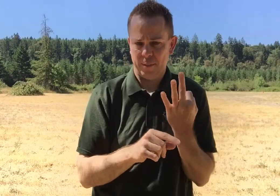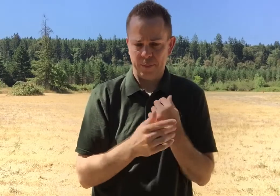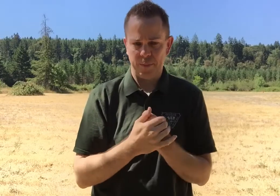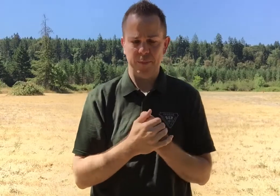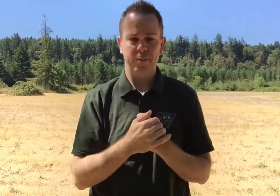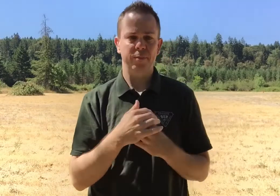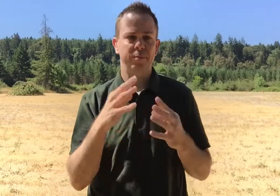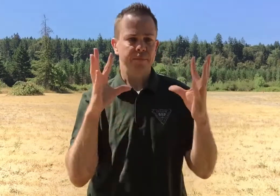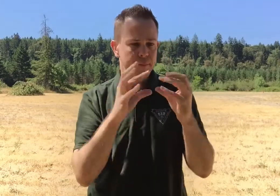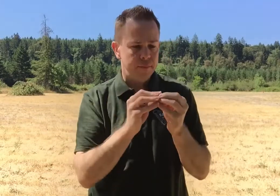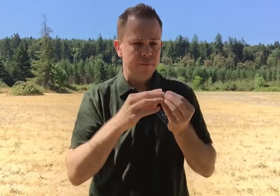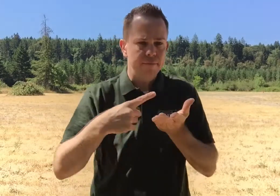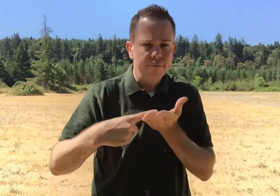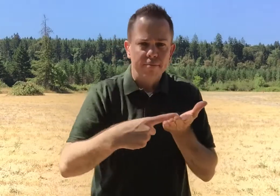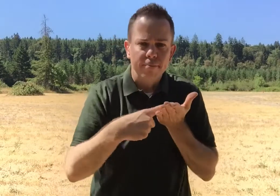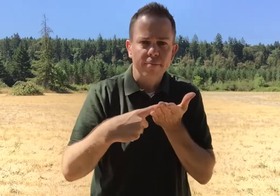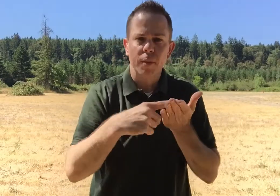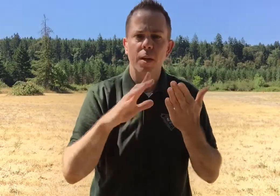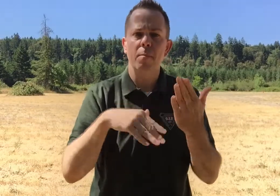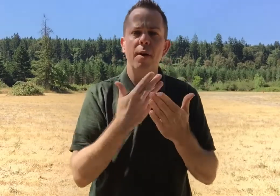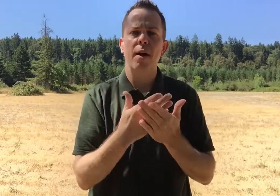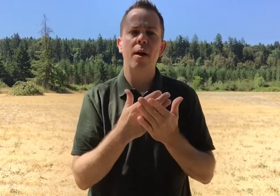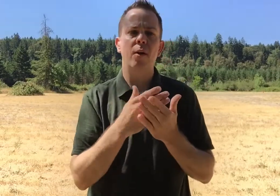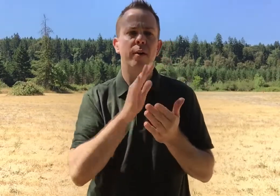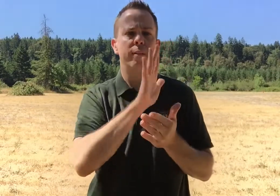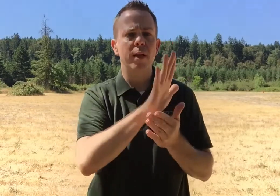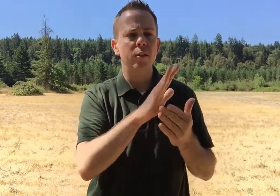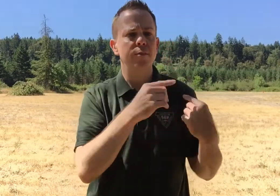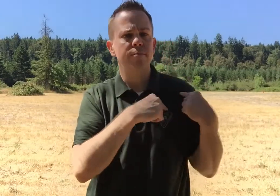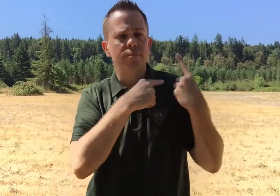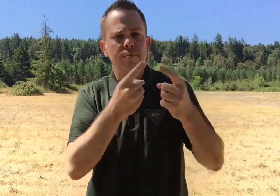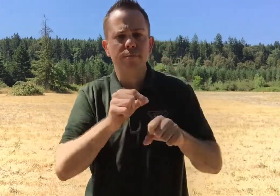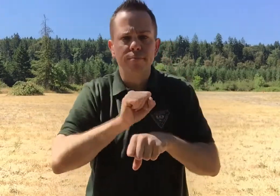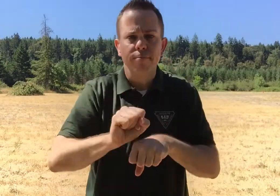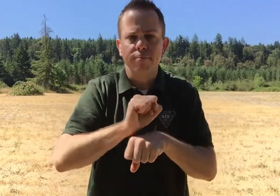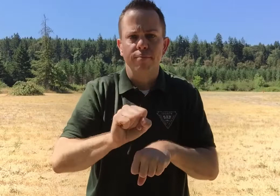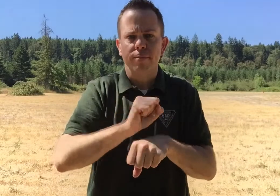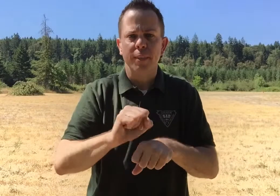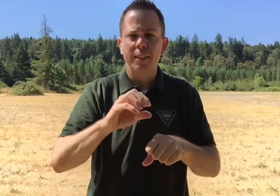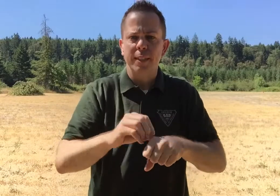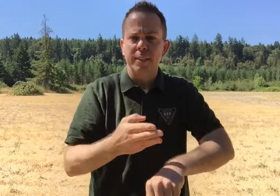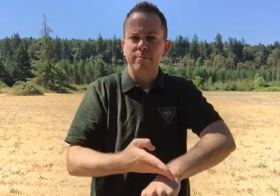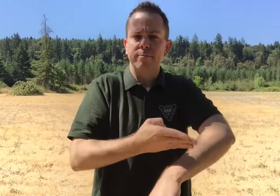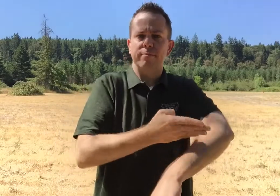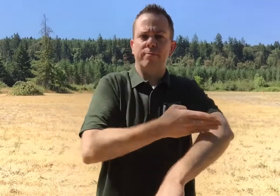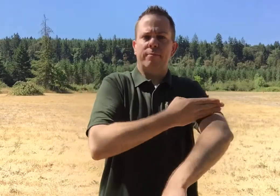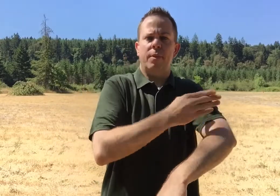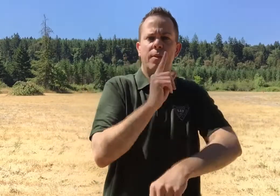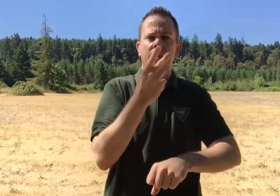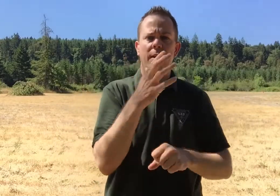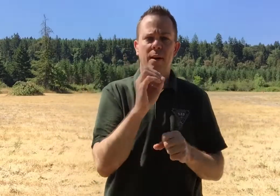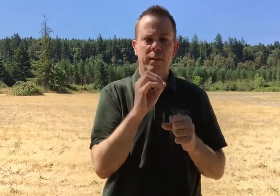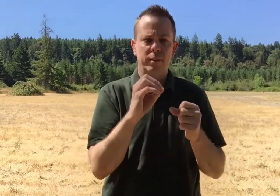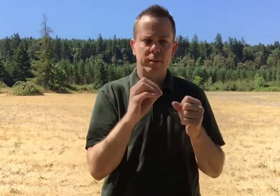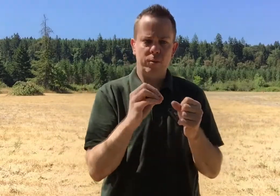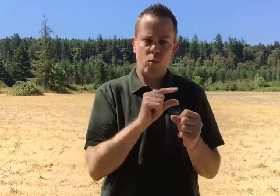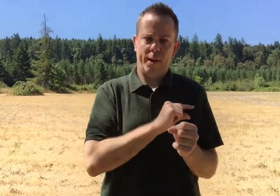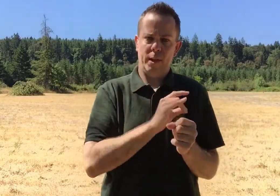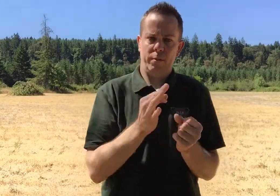of interpreting services for Deaf, Deafblind, and Hard of Hearing patients